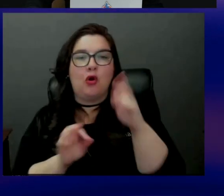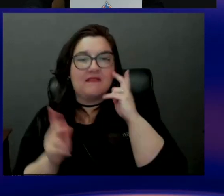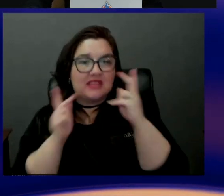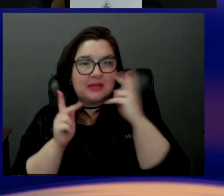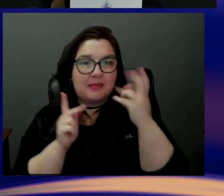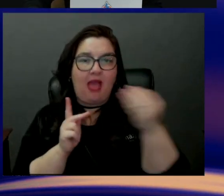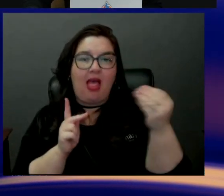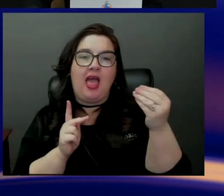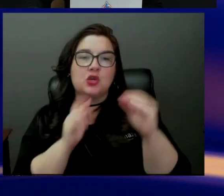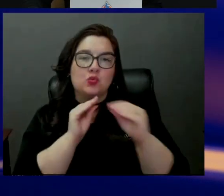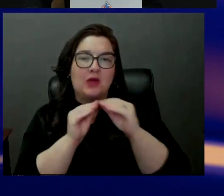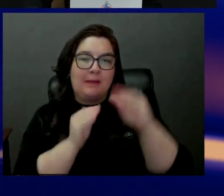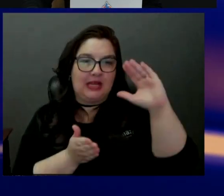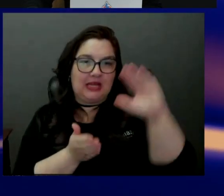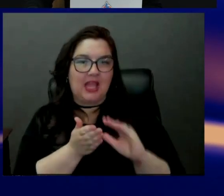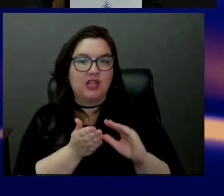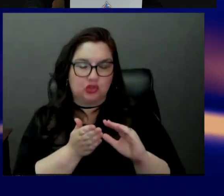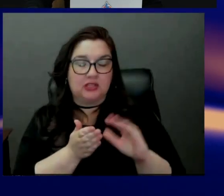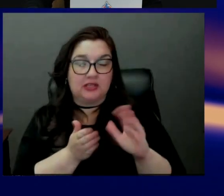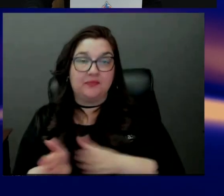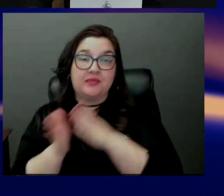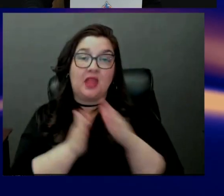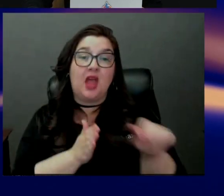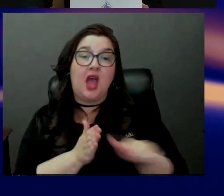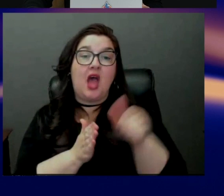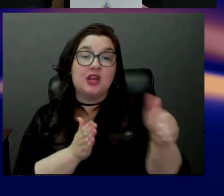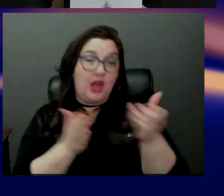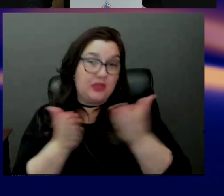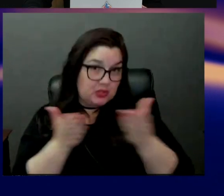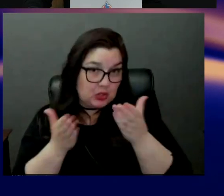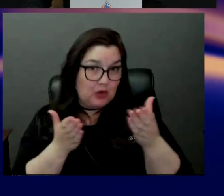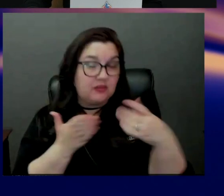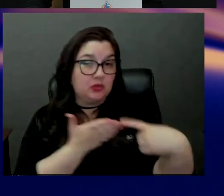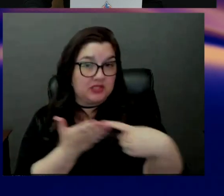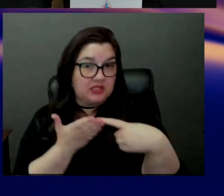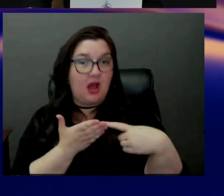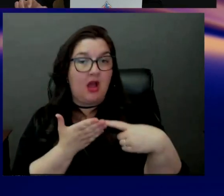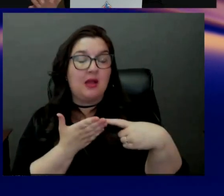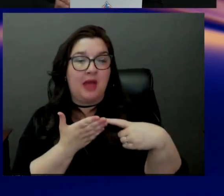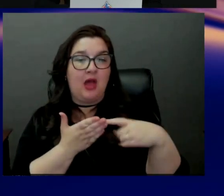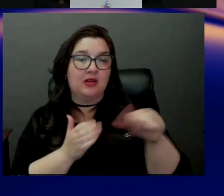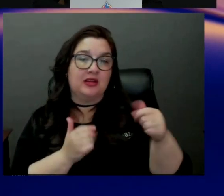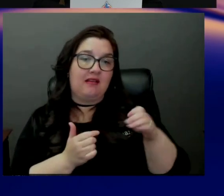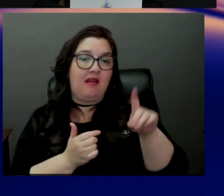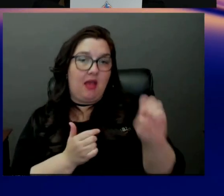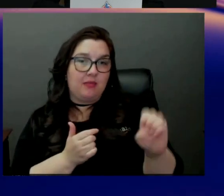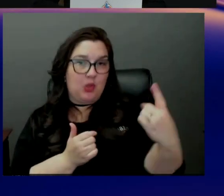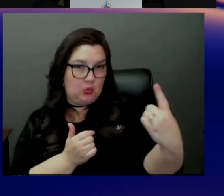Another section that we have where another service that we talk about in episode one is Amazon EventBridge.